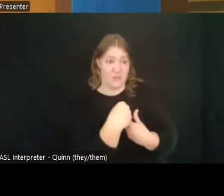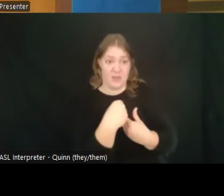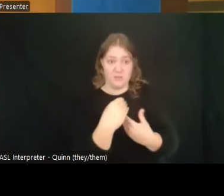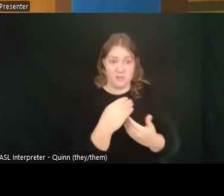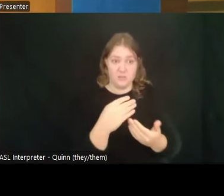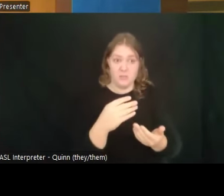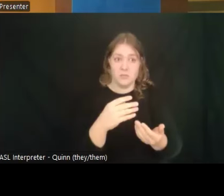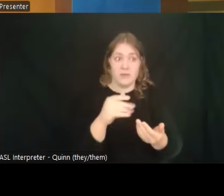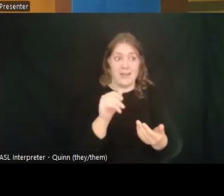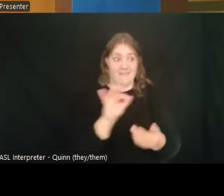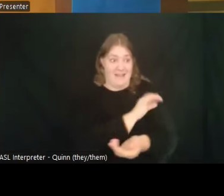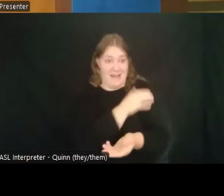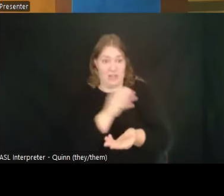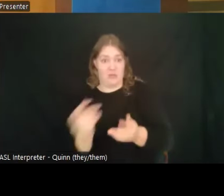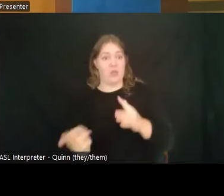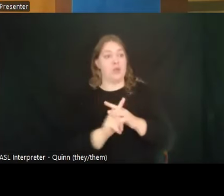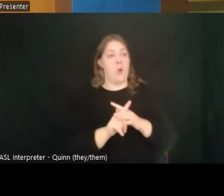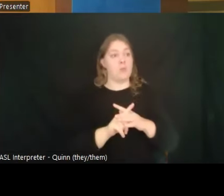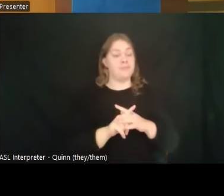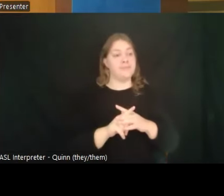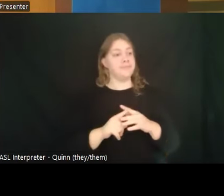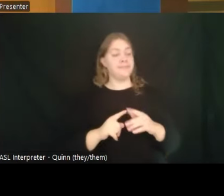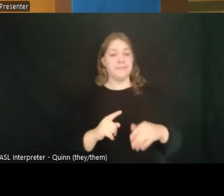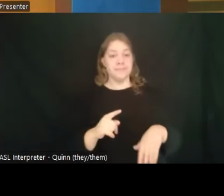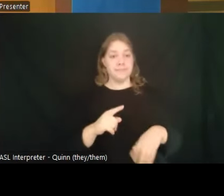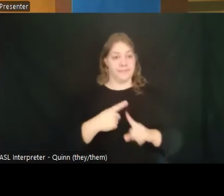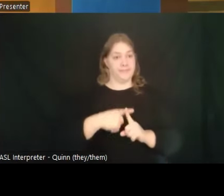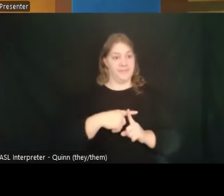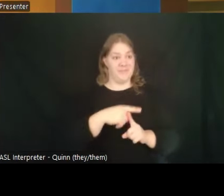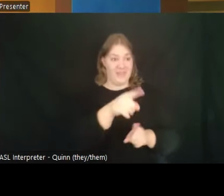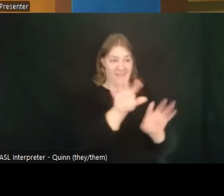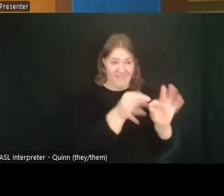self family is going to benefit from that and those are the people we're we're uh providing